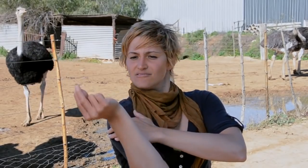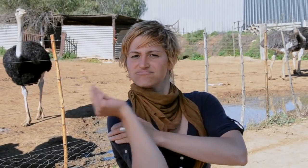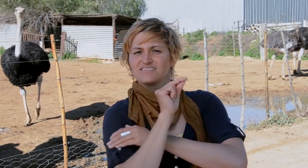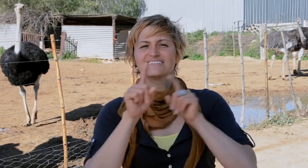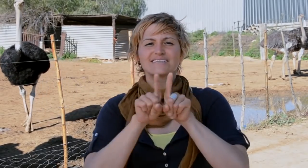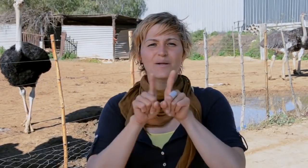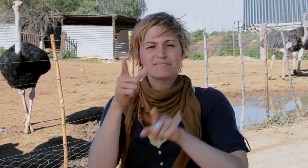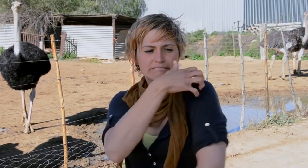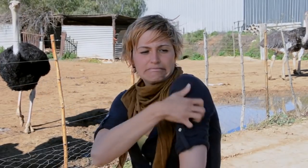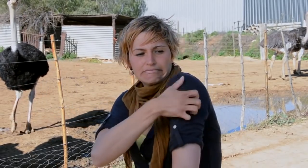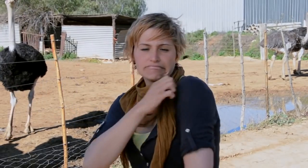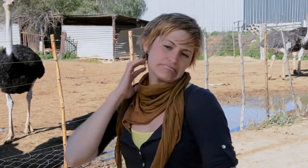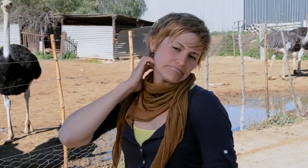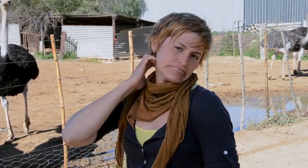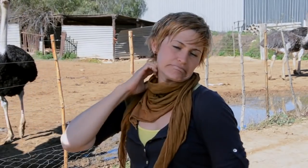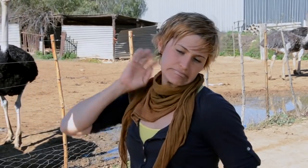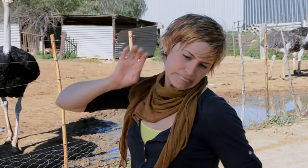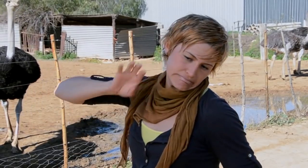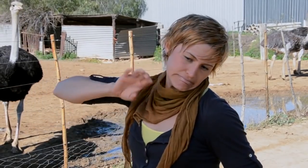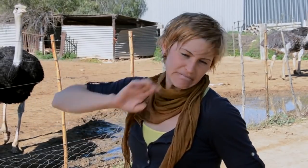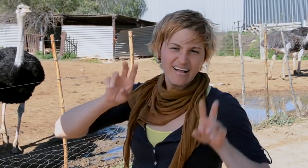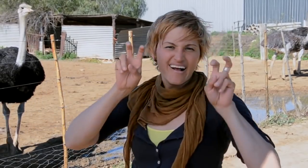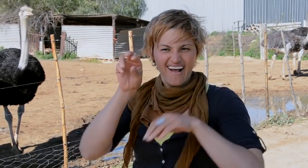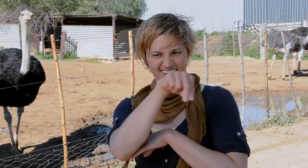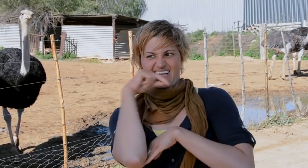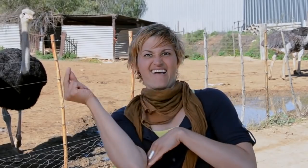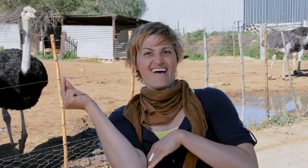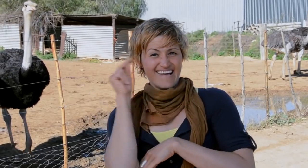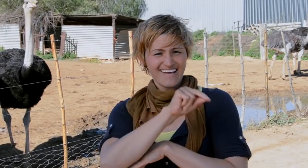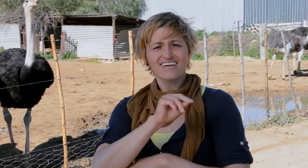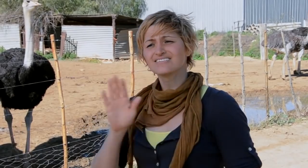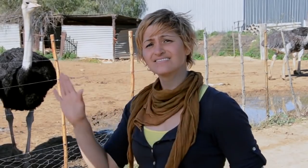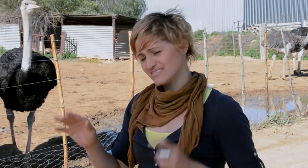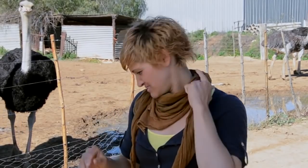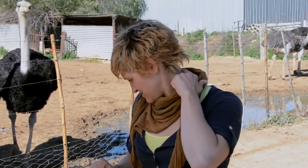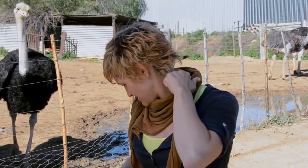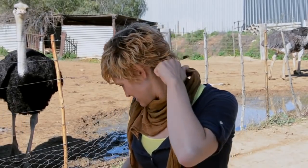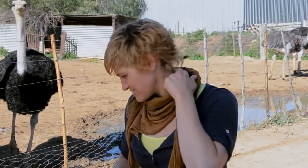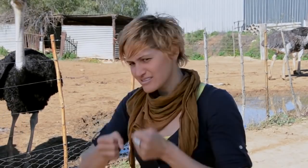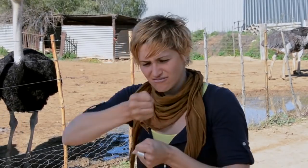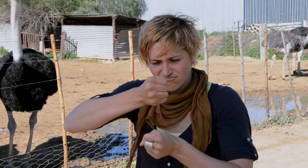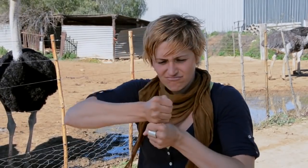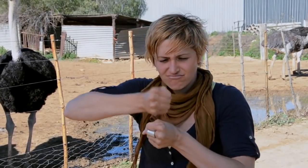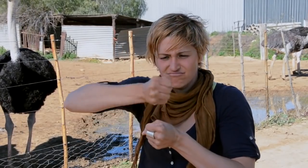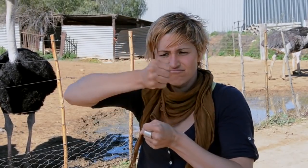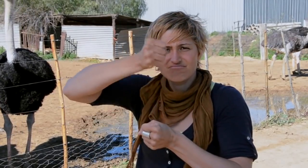one would itch their back and I know I am not that flexible.